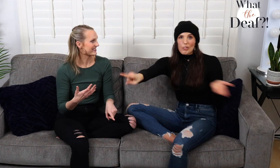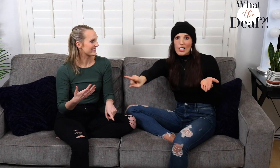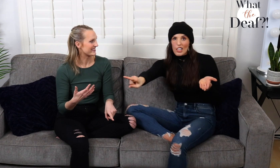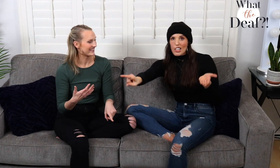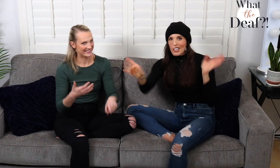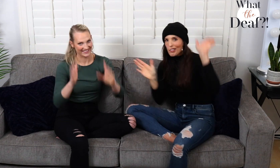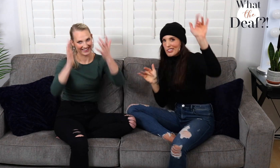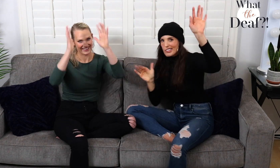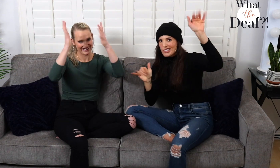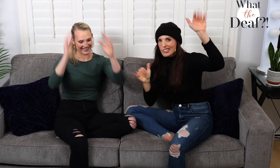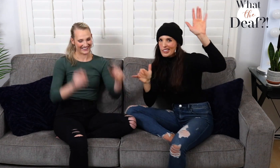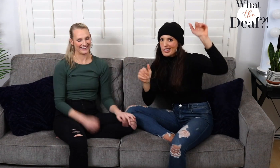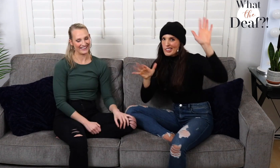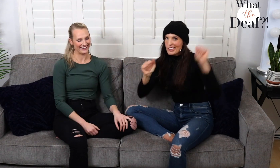See you next week. Bye guys.